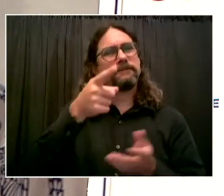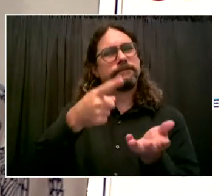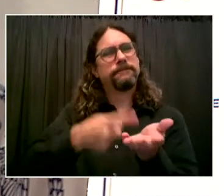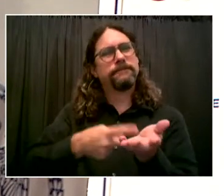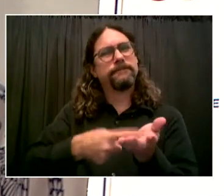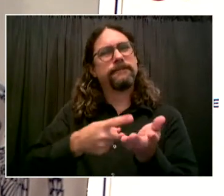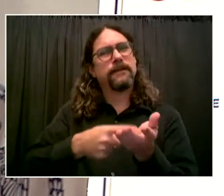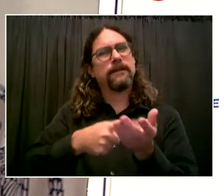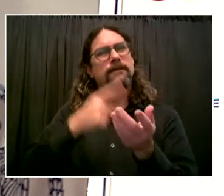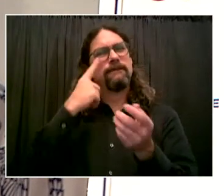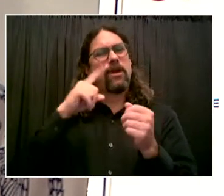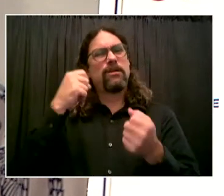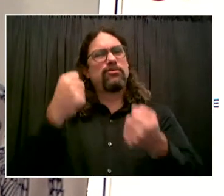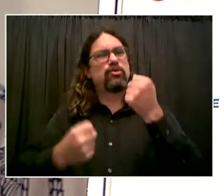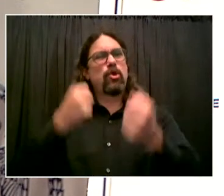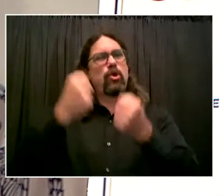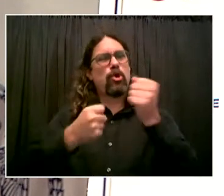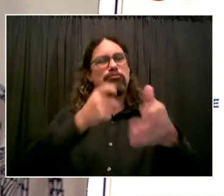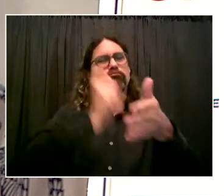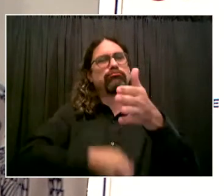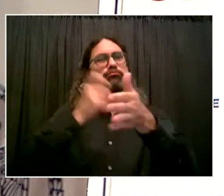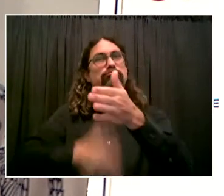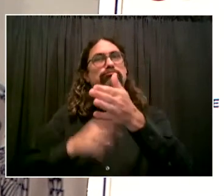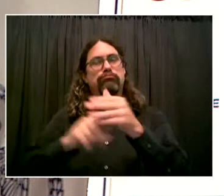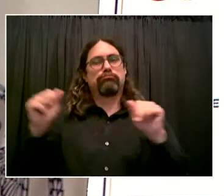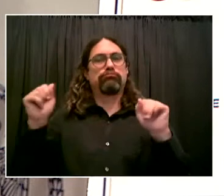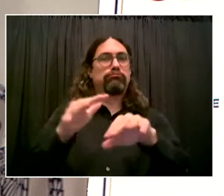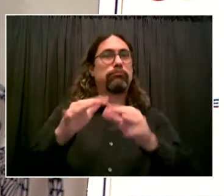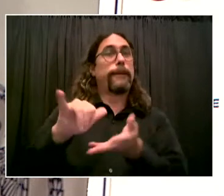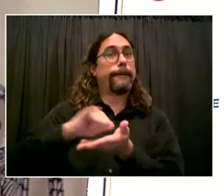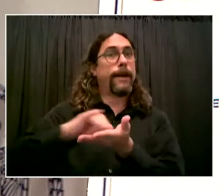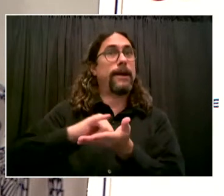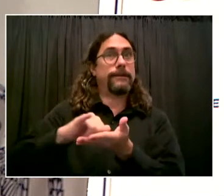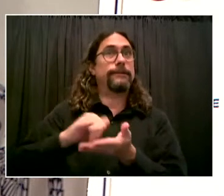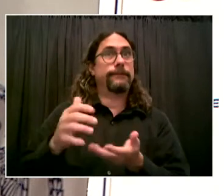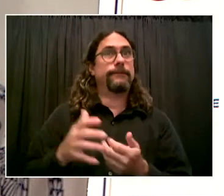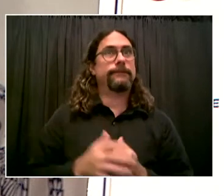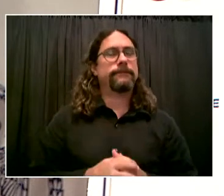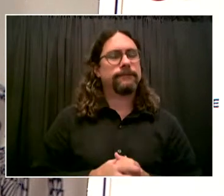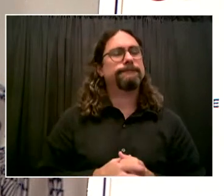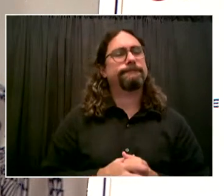> >Reporter: